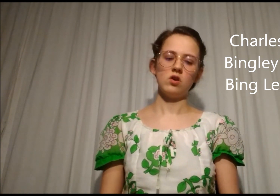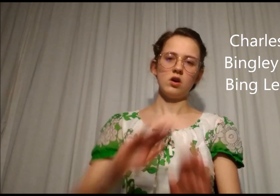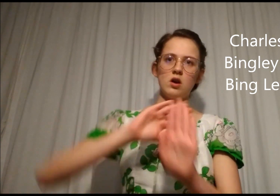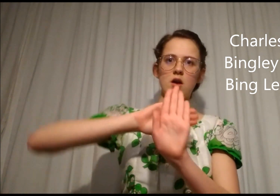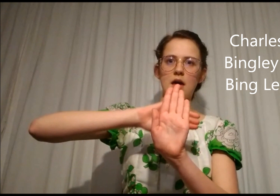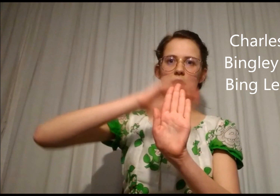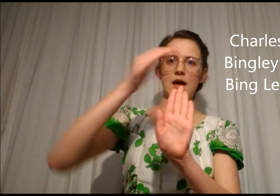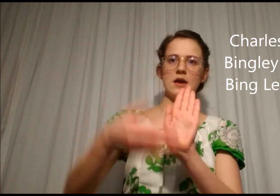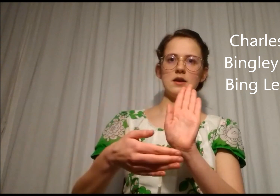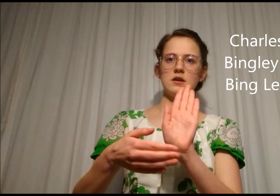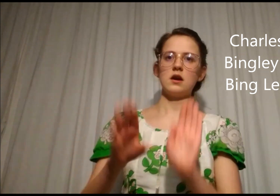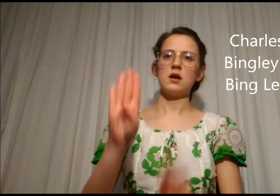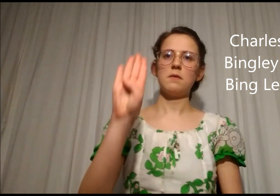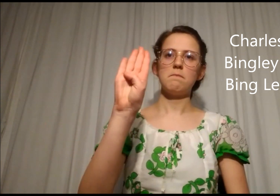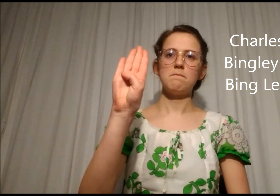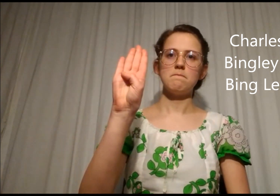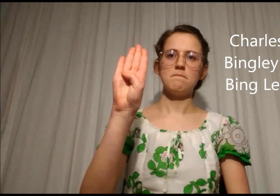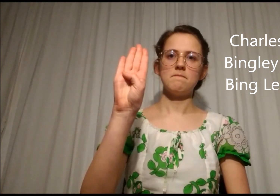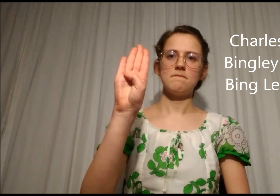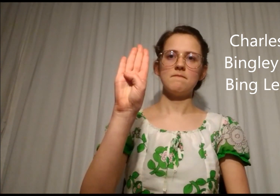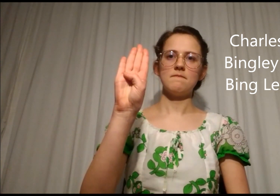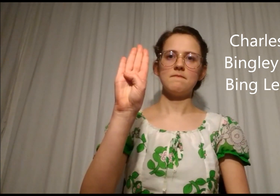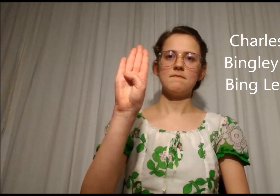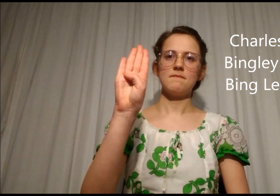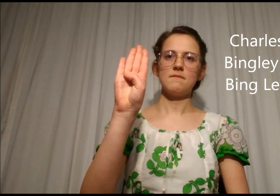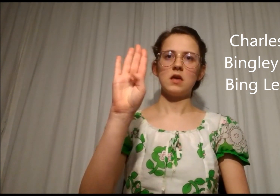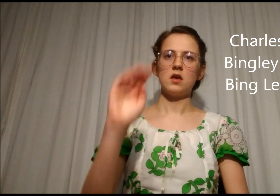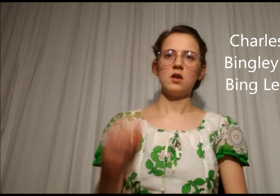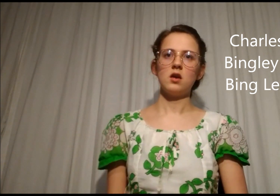Handshape: B